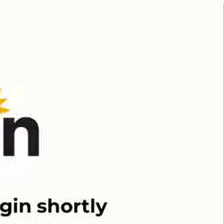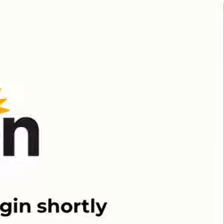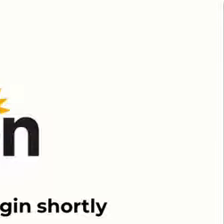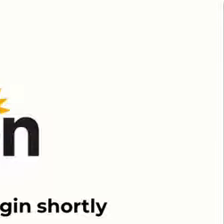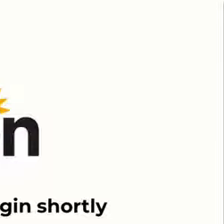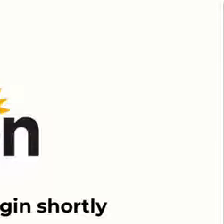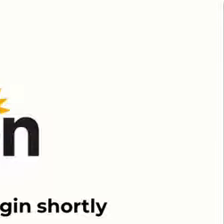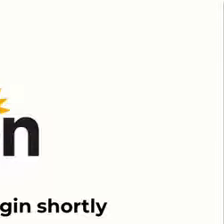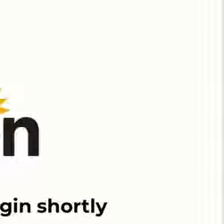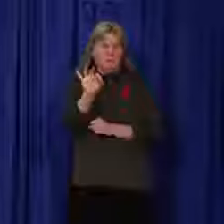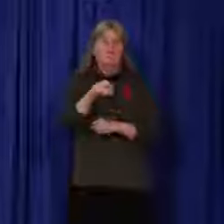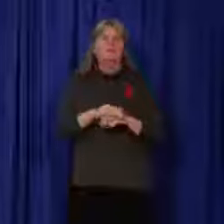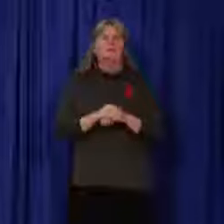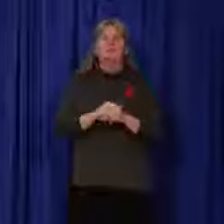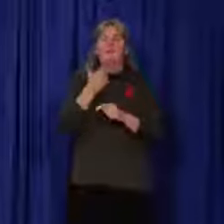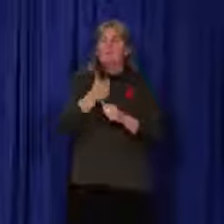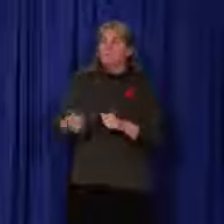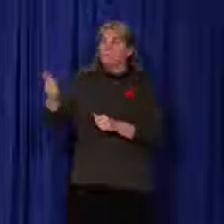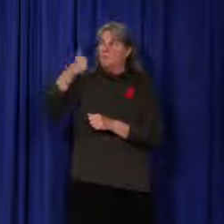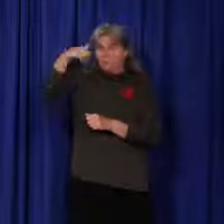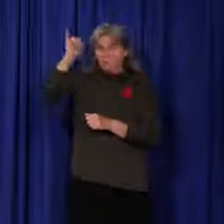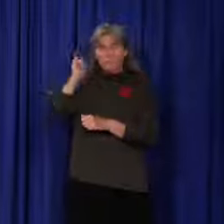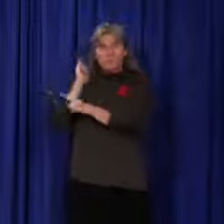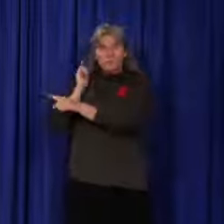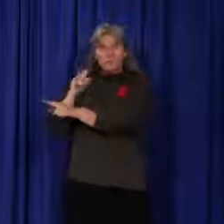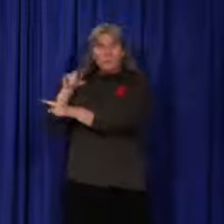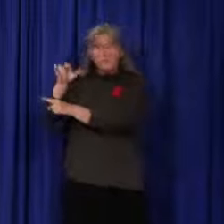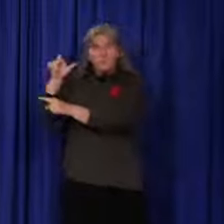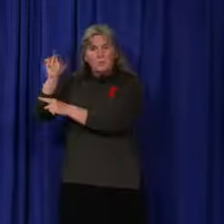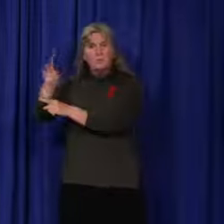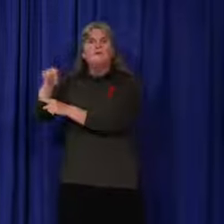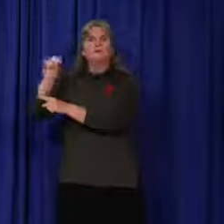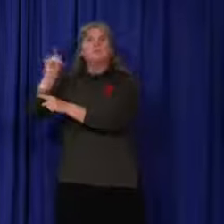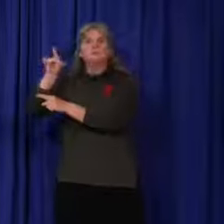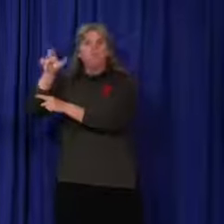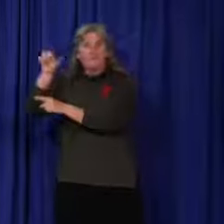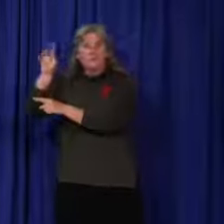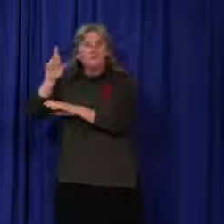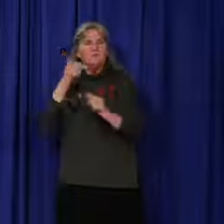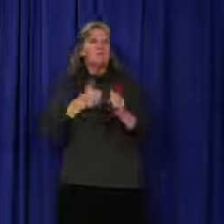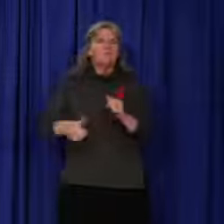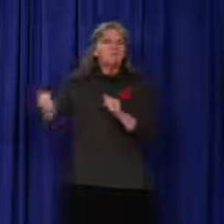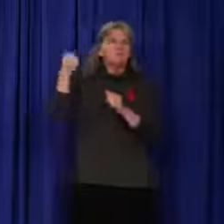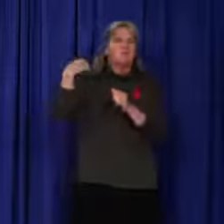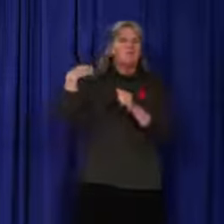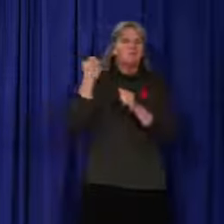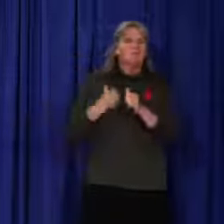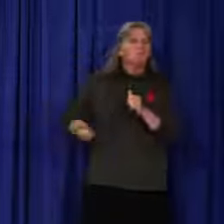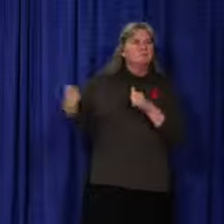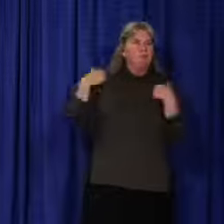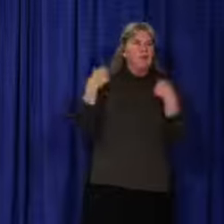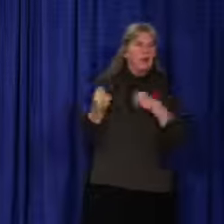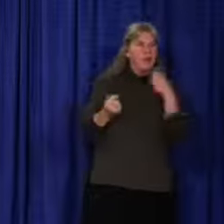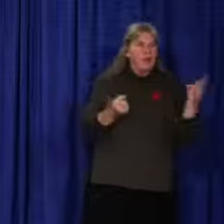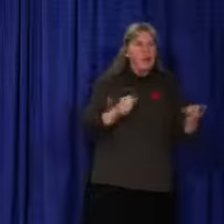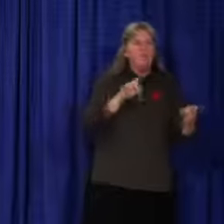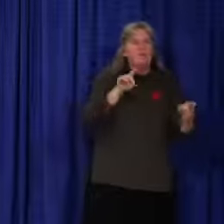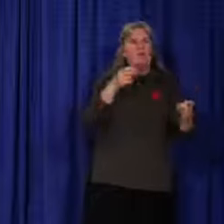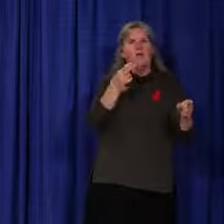their friends, families, and neighbours. We continue to investigate complaints about people not following the orders that are in